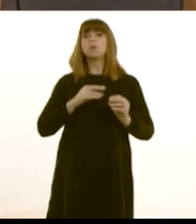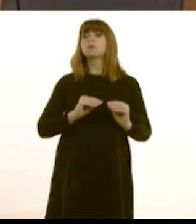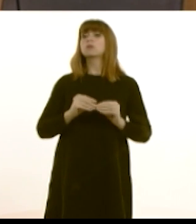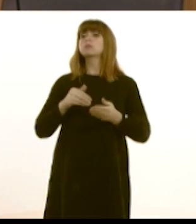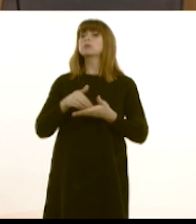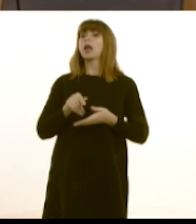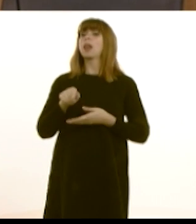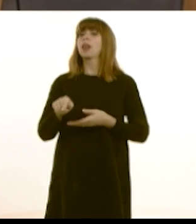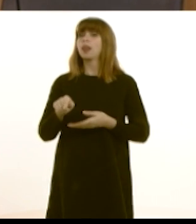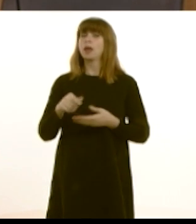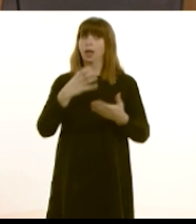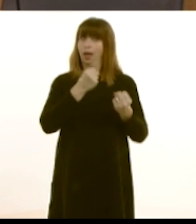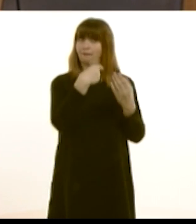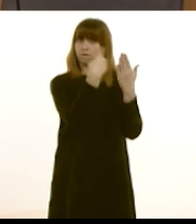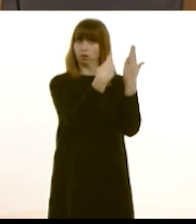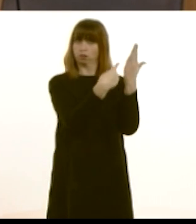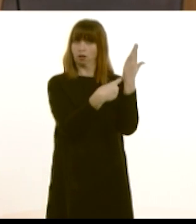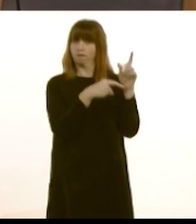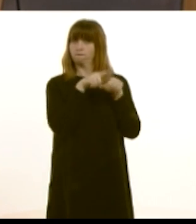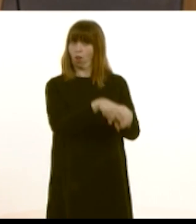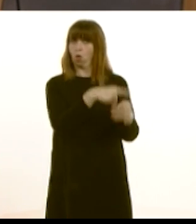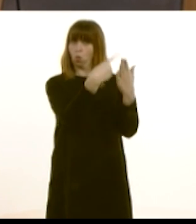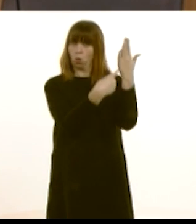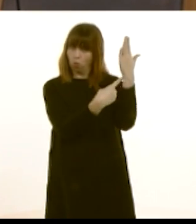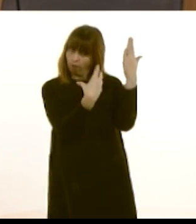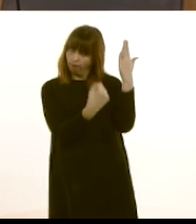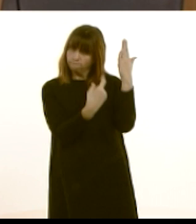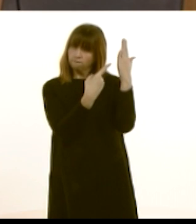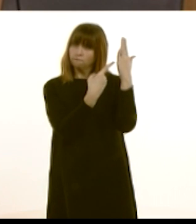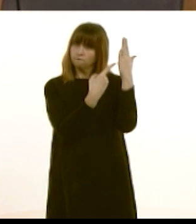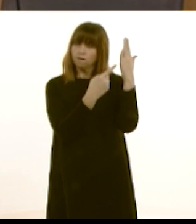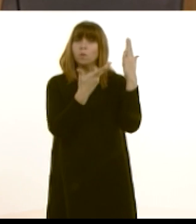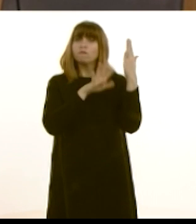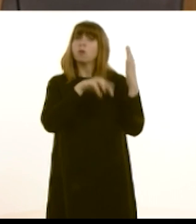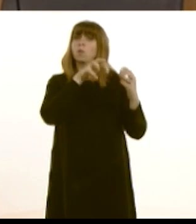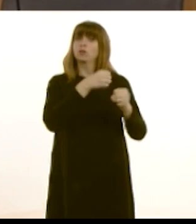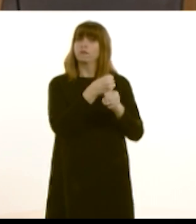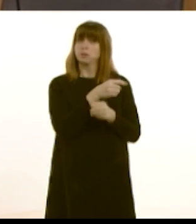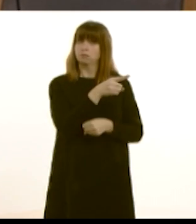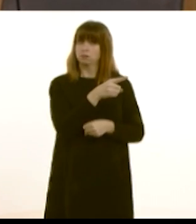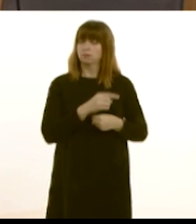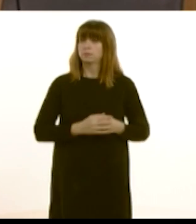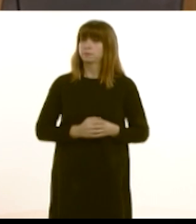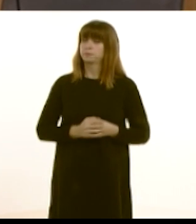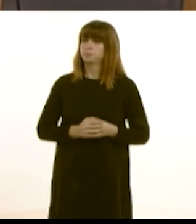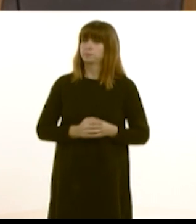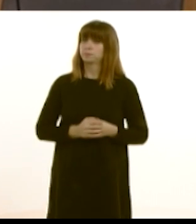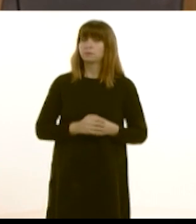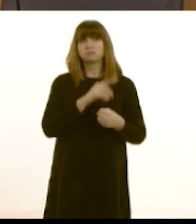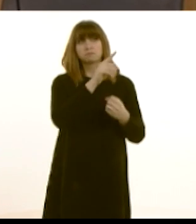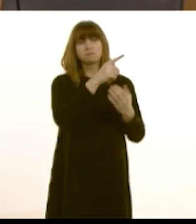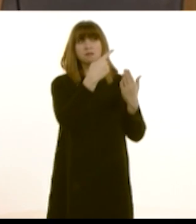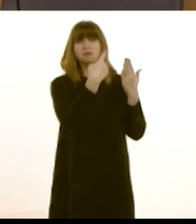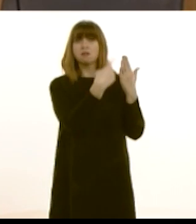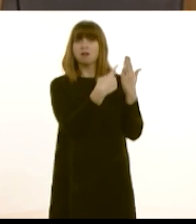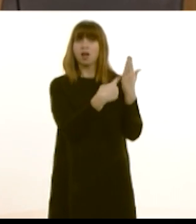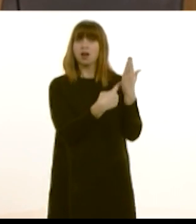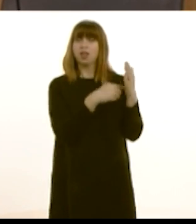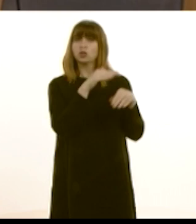Guidelines are available on this from Welsh Government, namely the guidelines on community